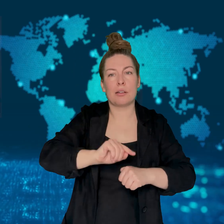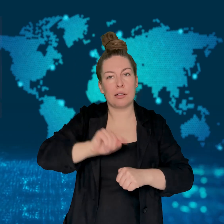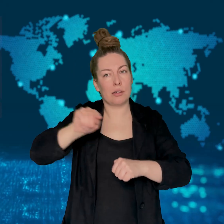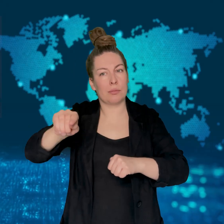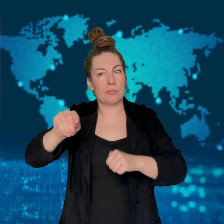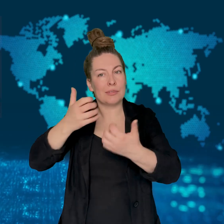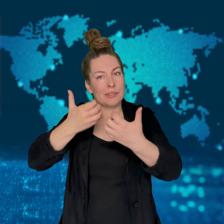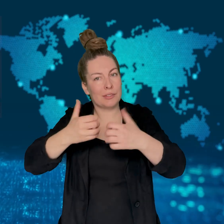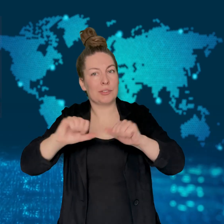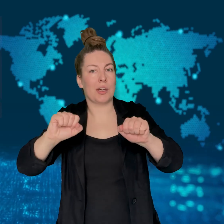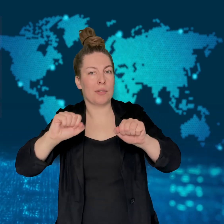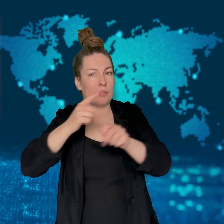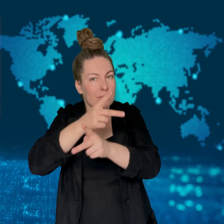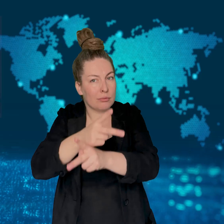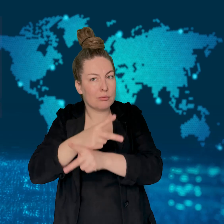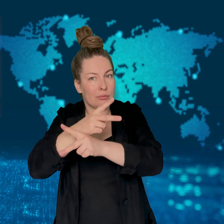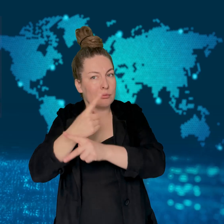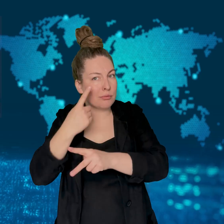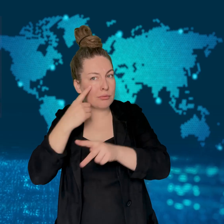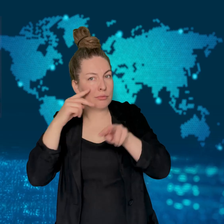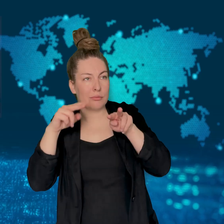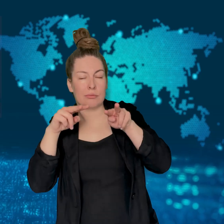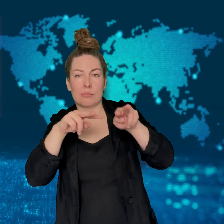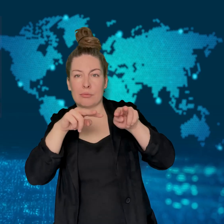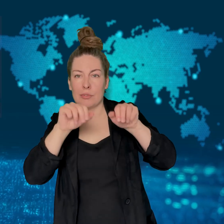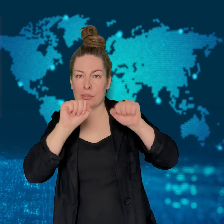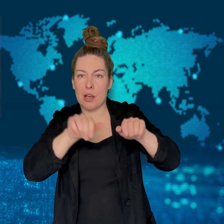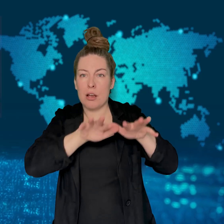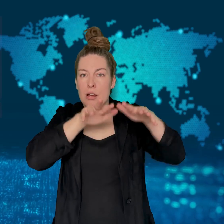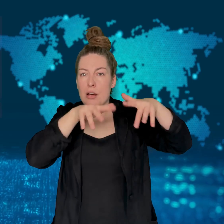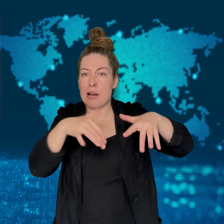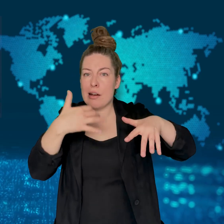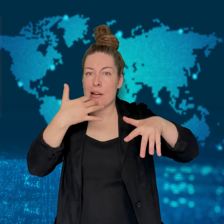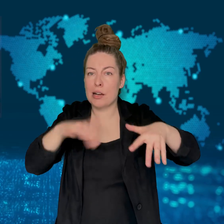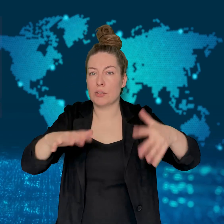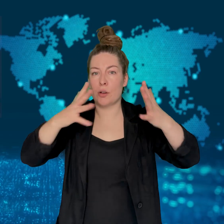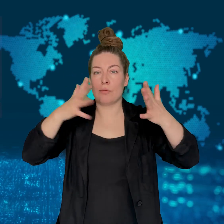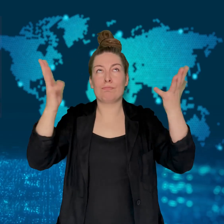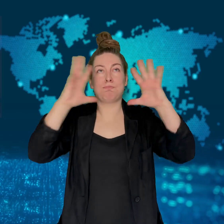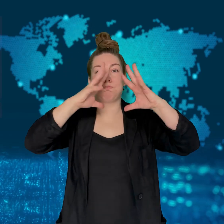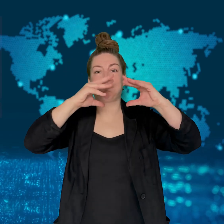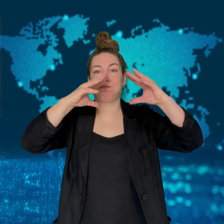be careful of hot rocks and clouds that could reach there.